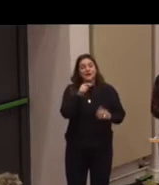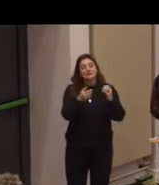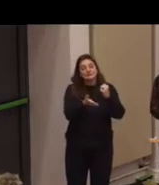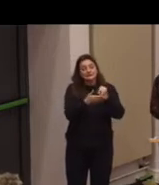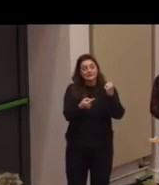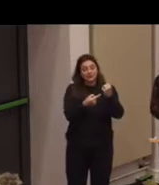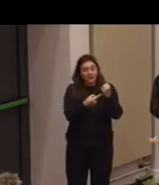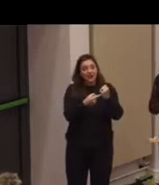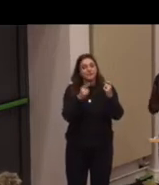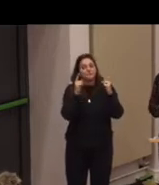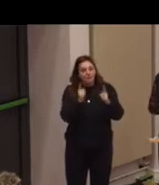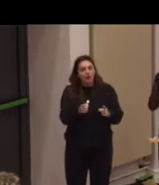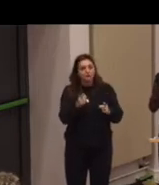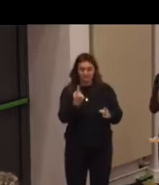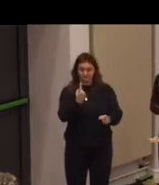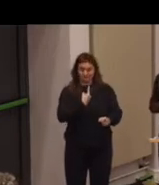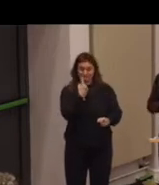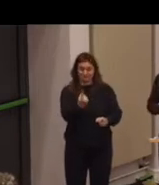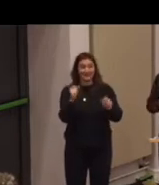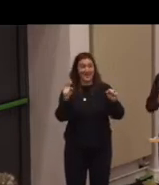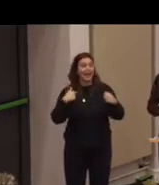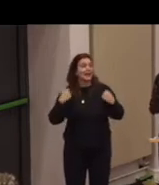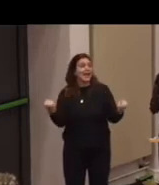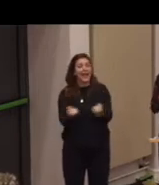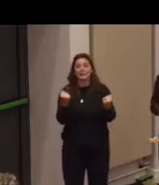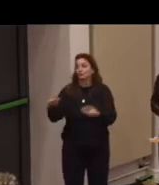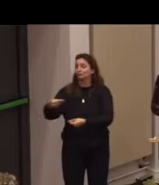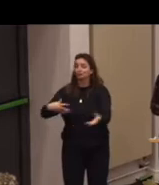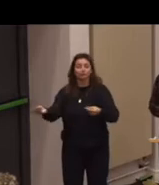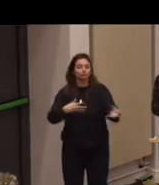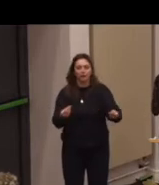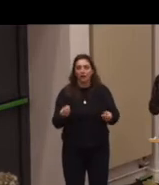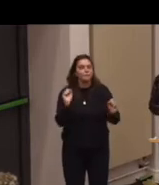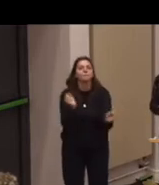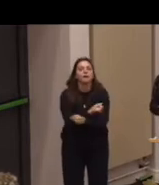vacuum, they happen in a national context with existing national systems and service